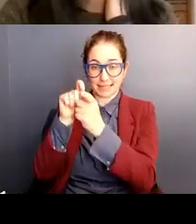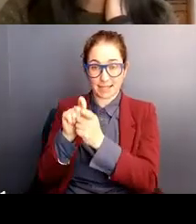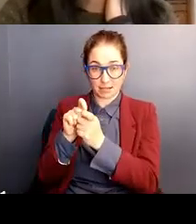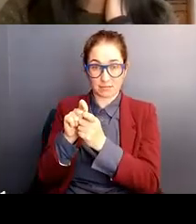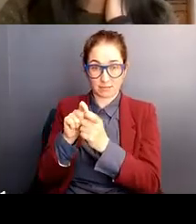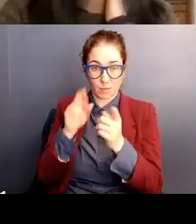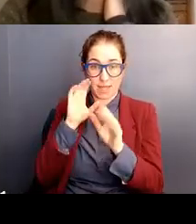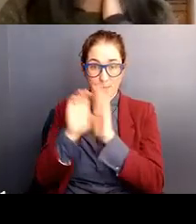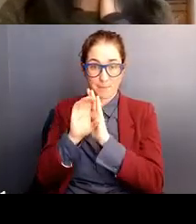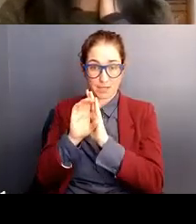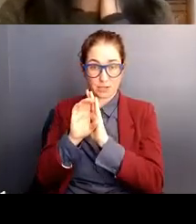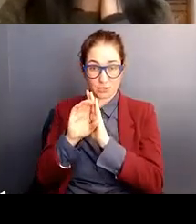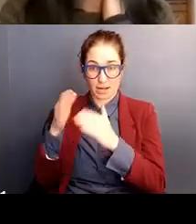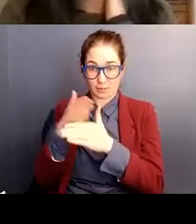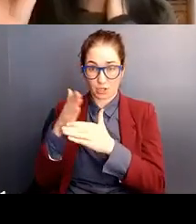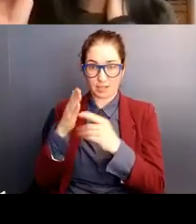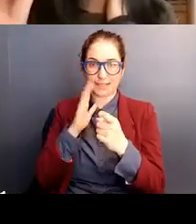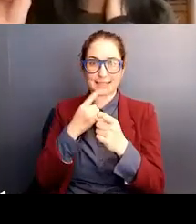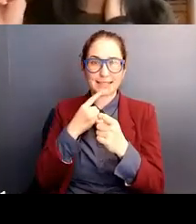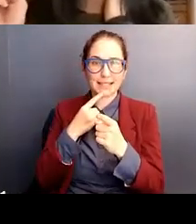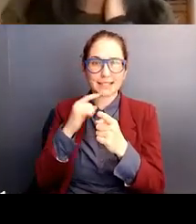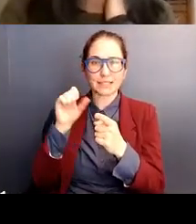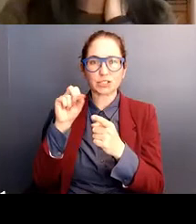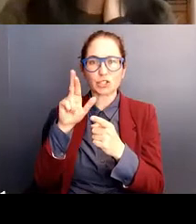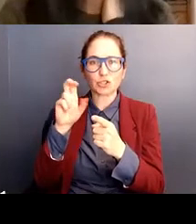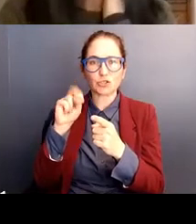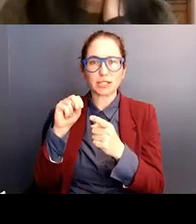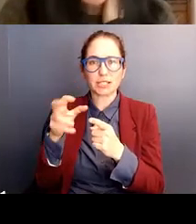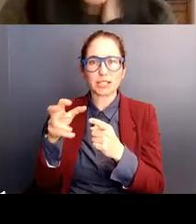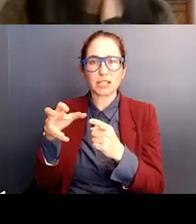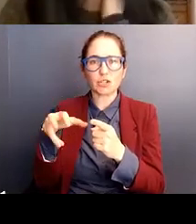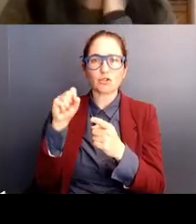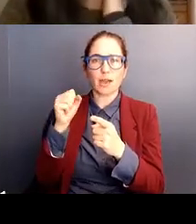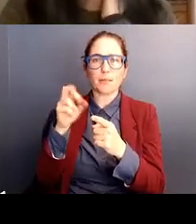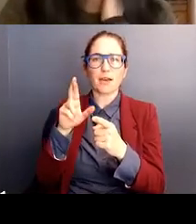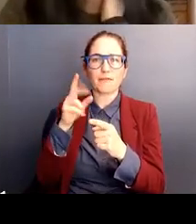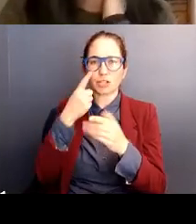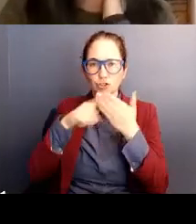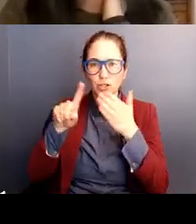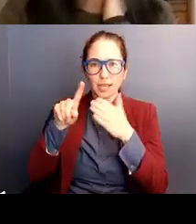sharing is, is that the screen grab of check accessibility logo